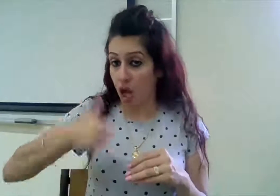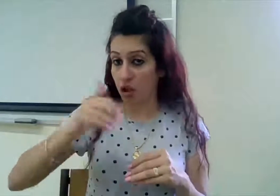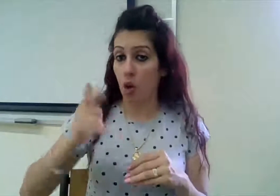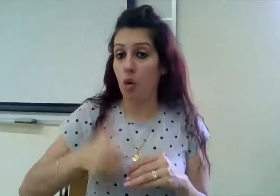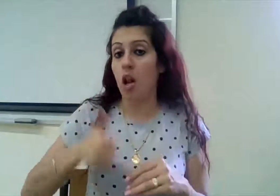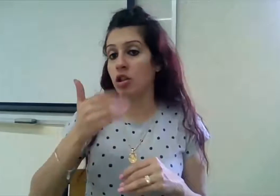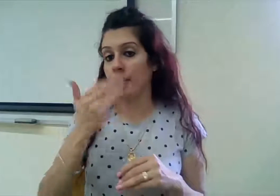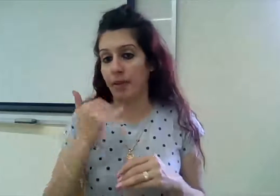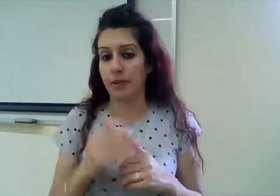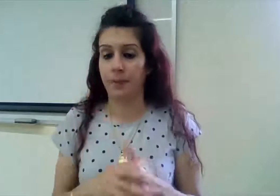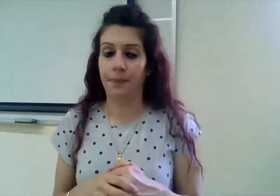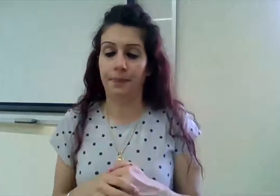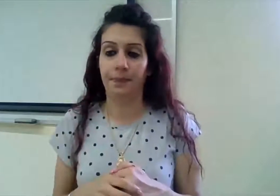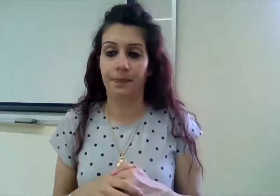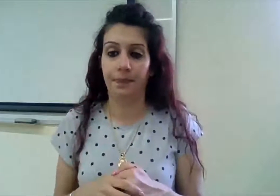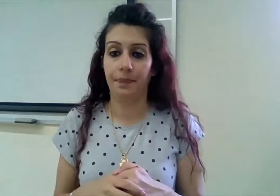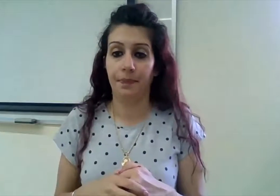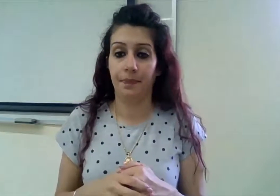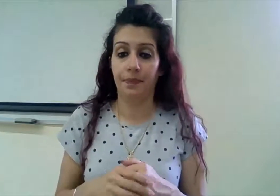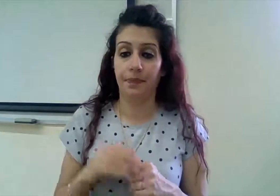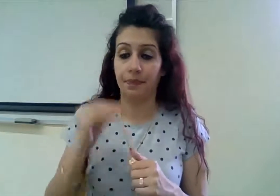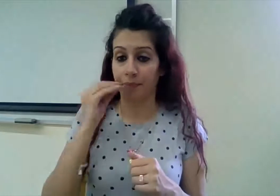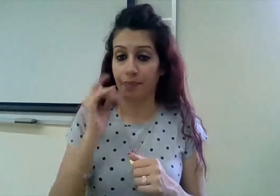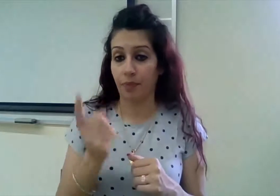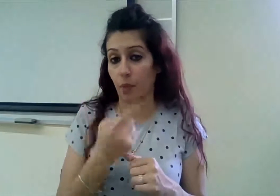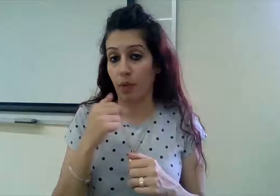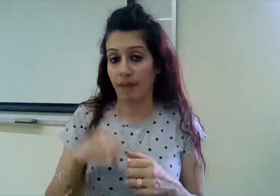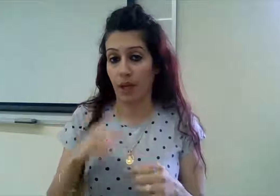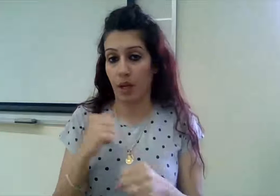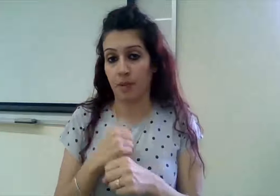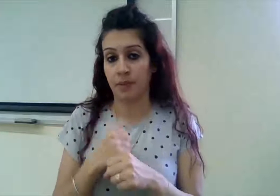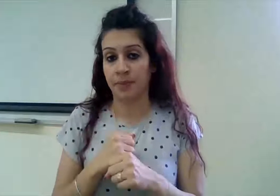that you're requesting in order to be able to know whether or not more